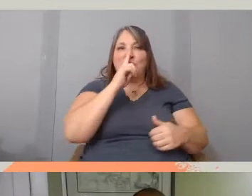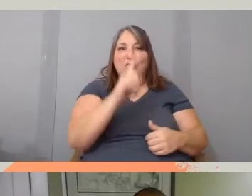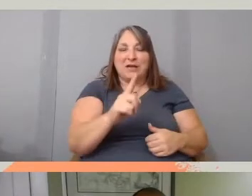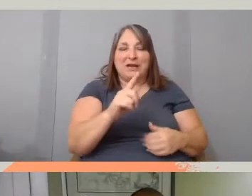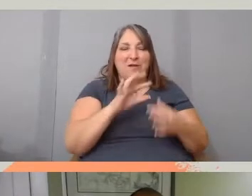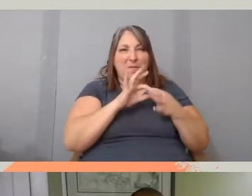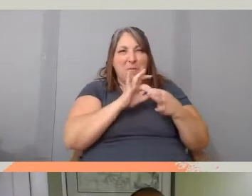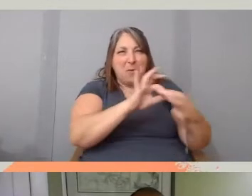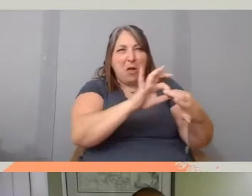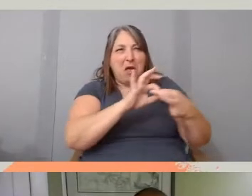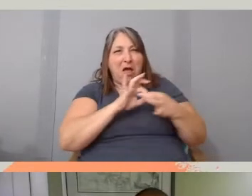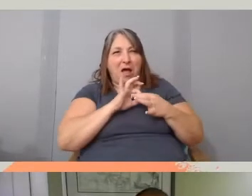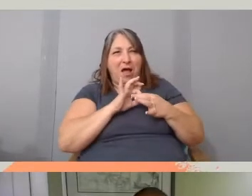you have some sort of comradery, like you have, you know,